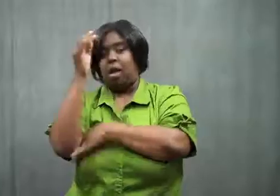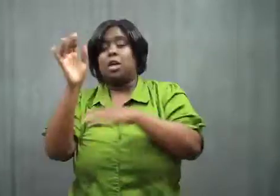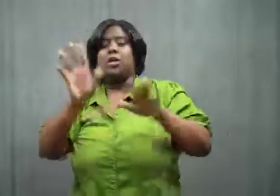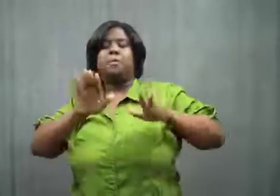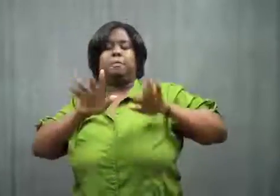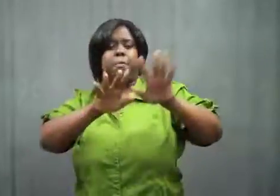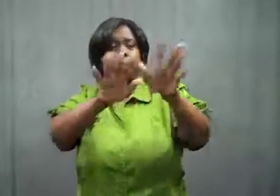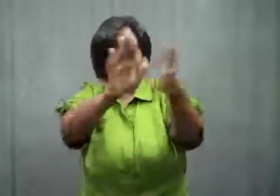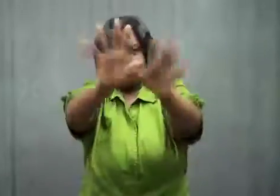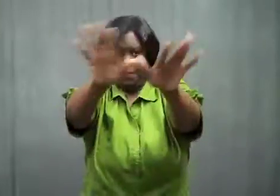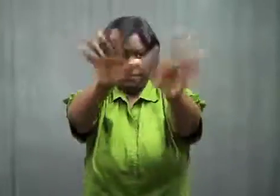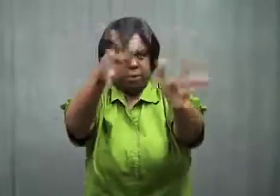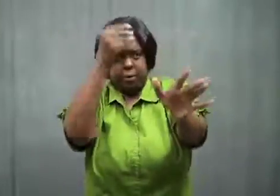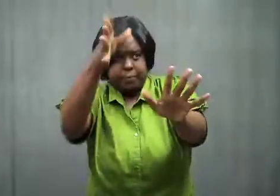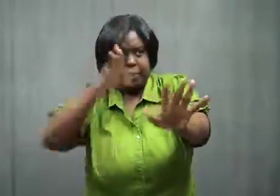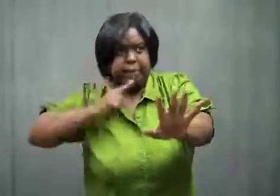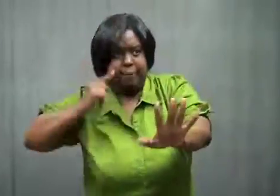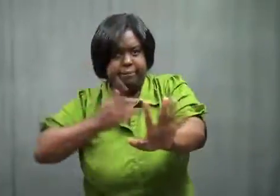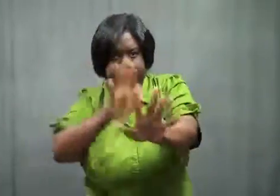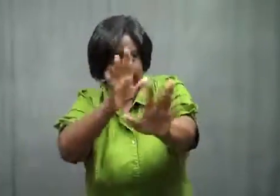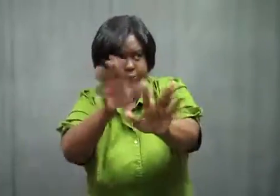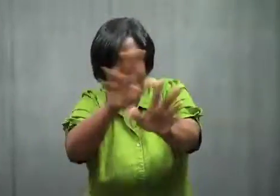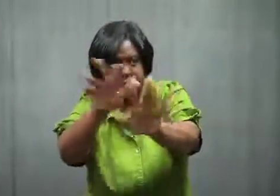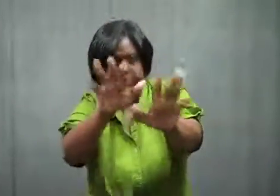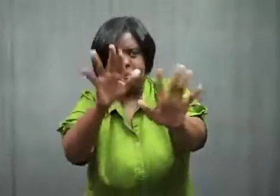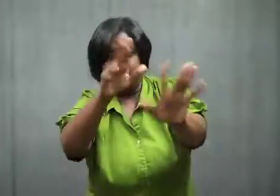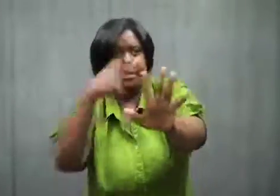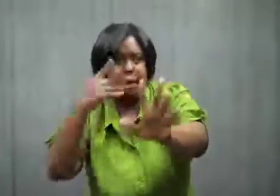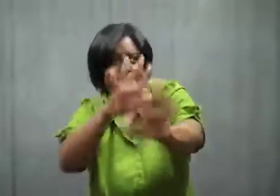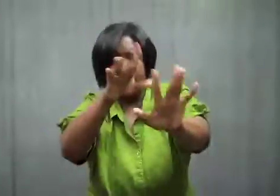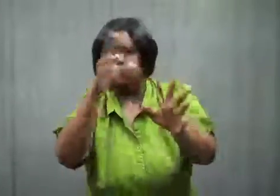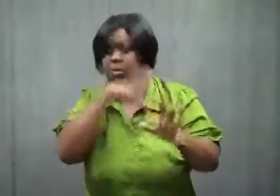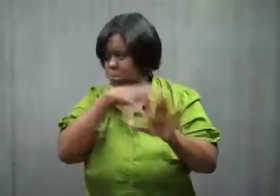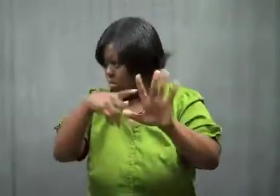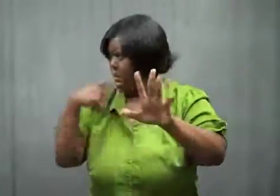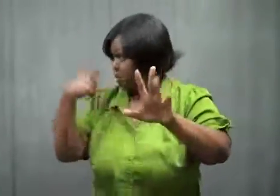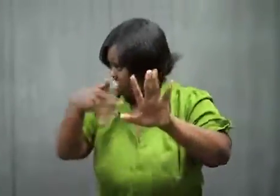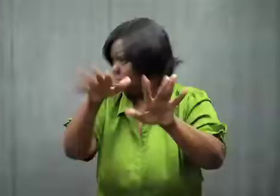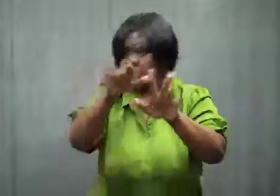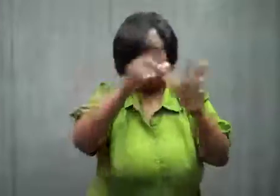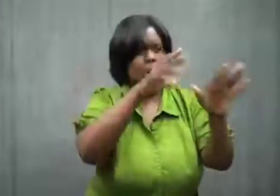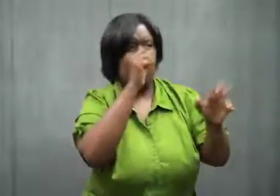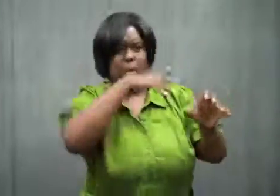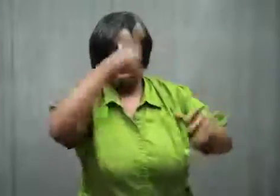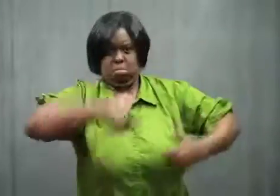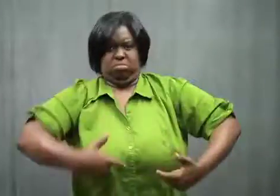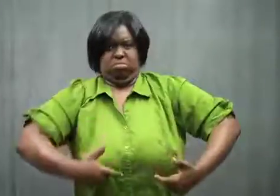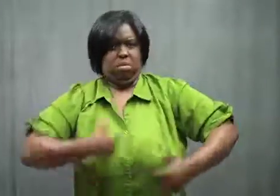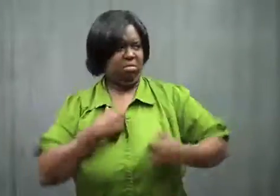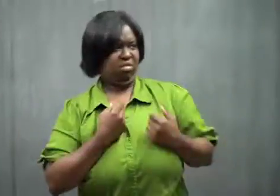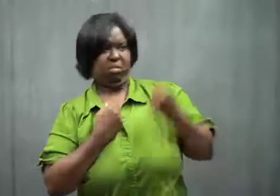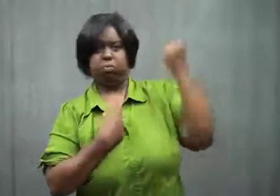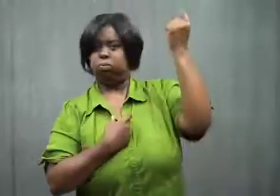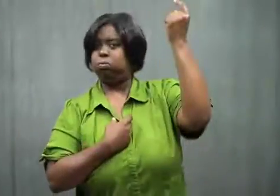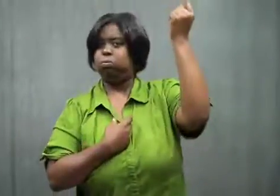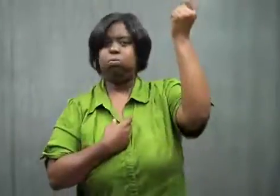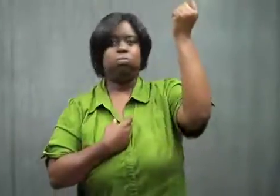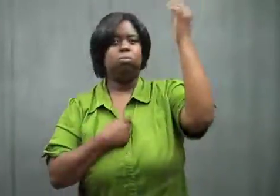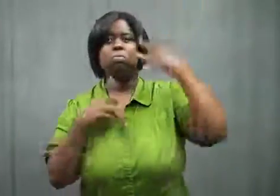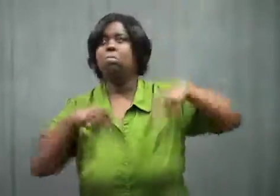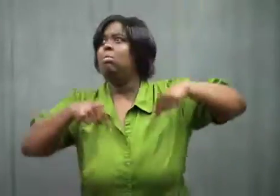She went over, got their attention, and told them I was deaf.